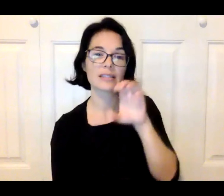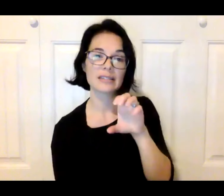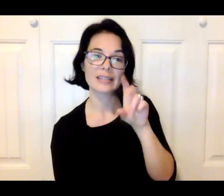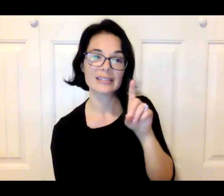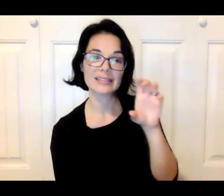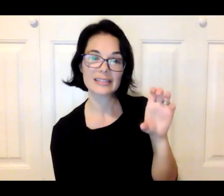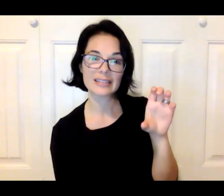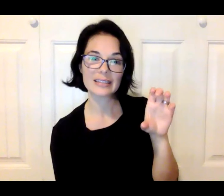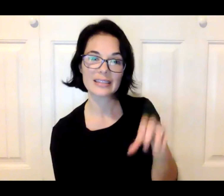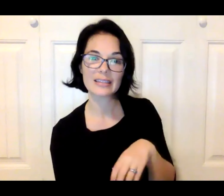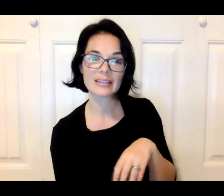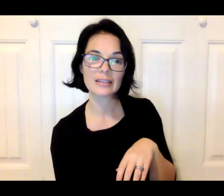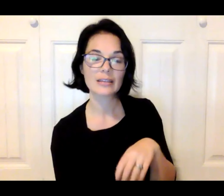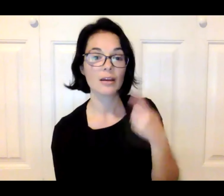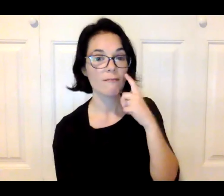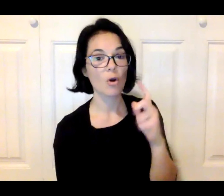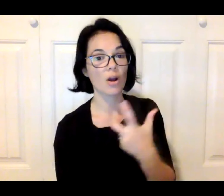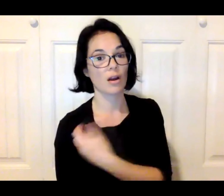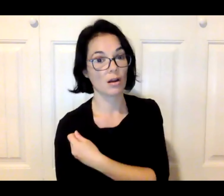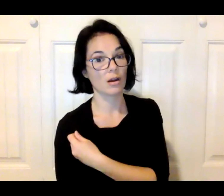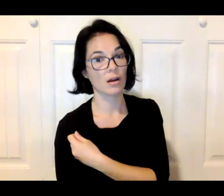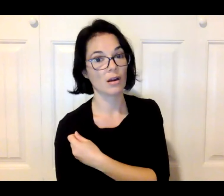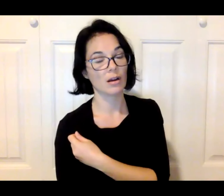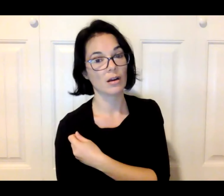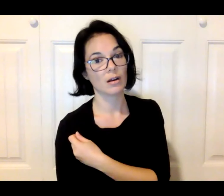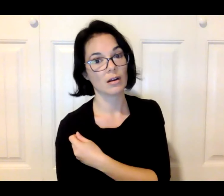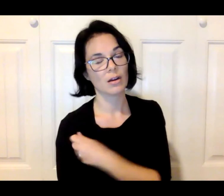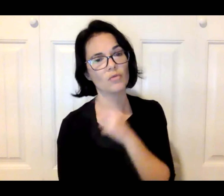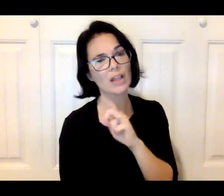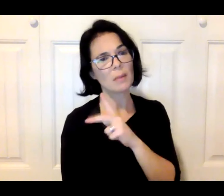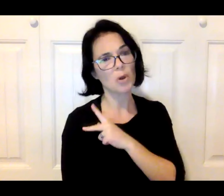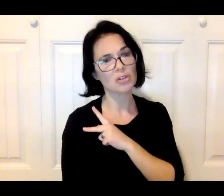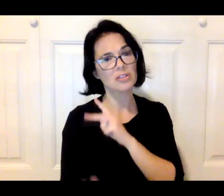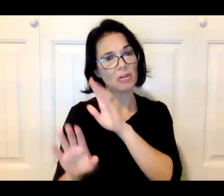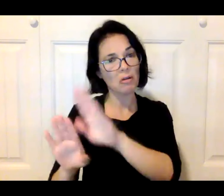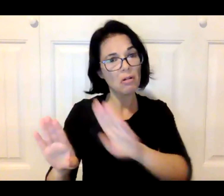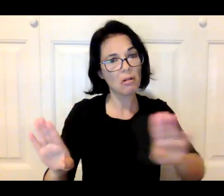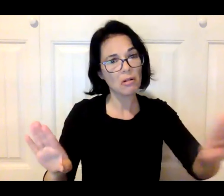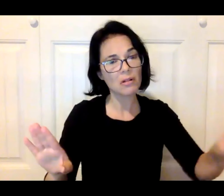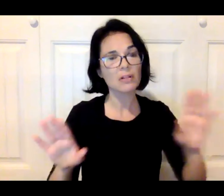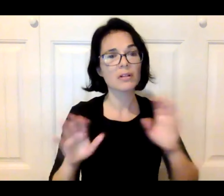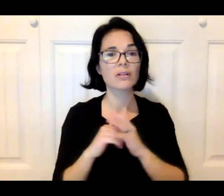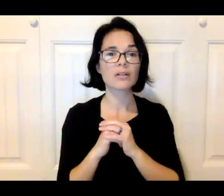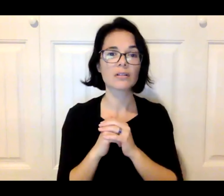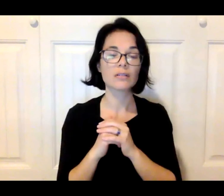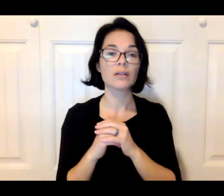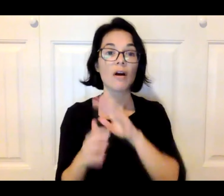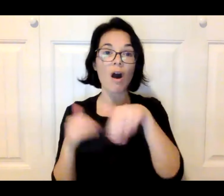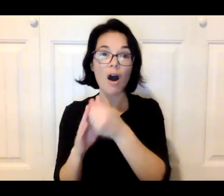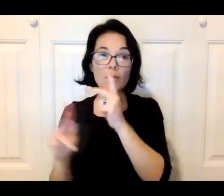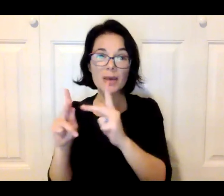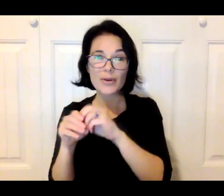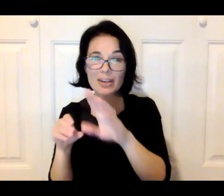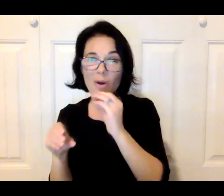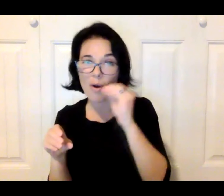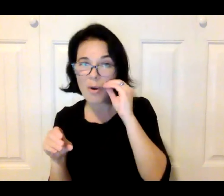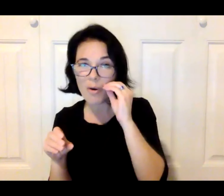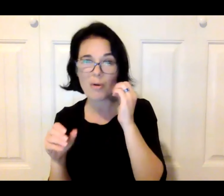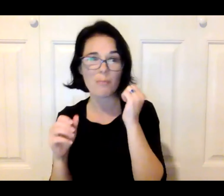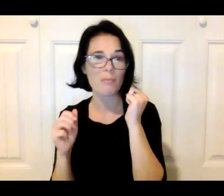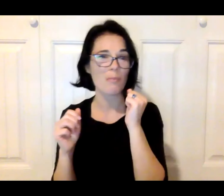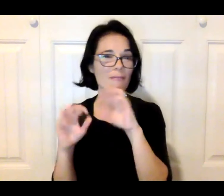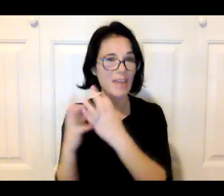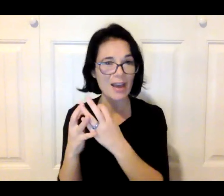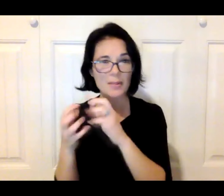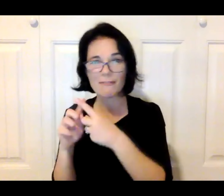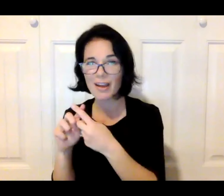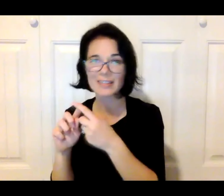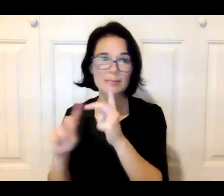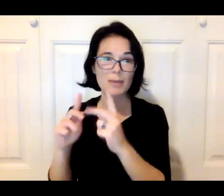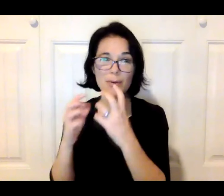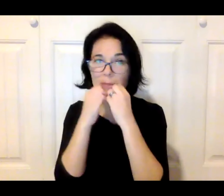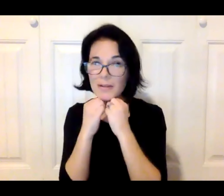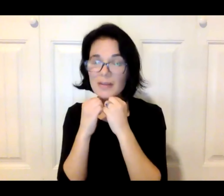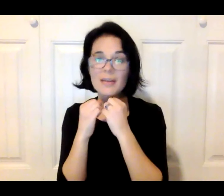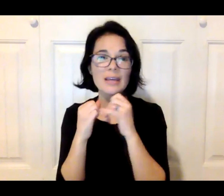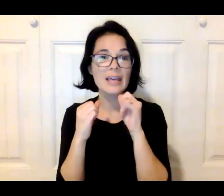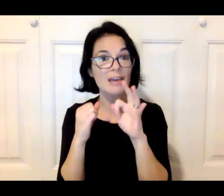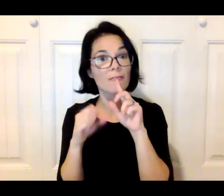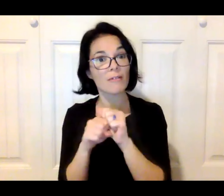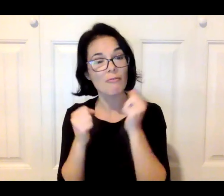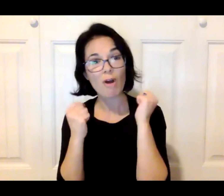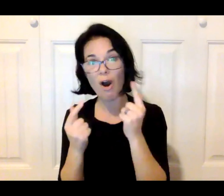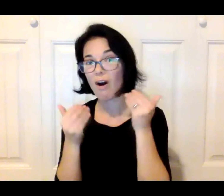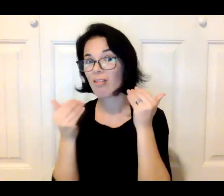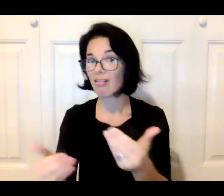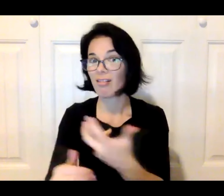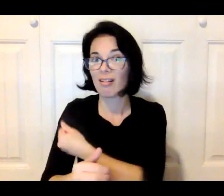a few factors involved in how long immunity lasts per person. I’m going to look around to see if